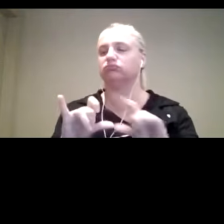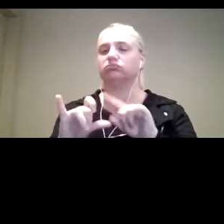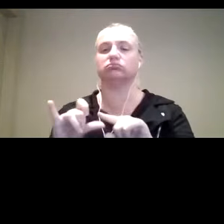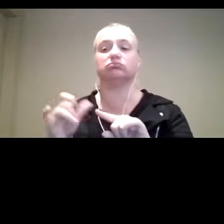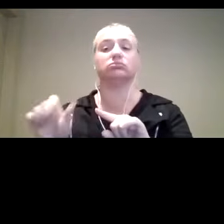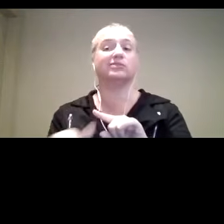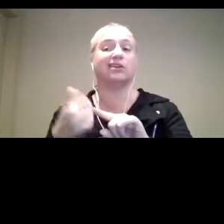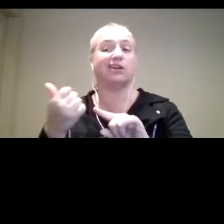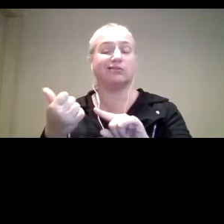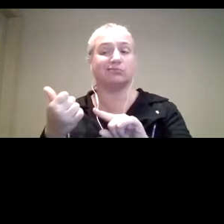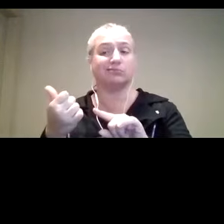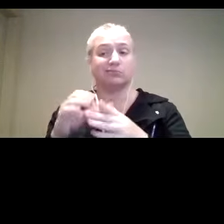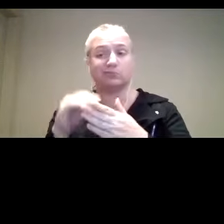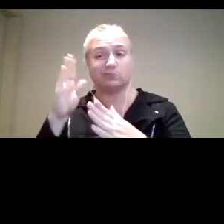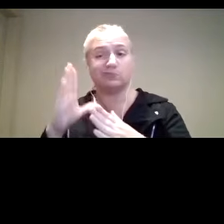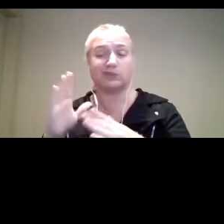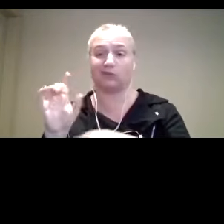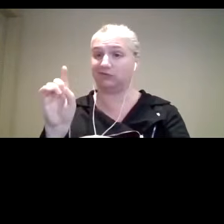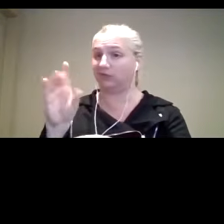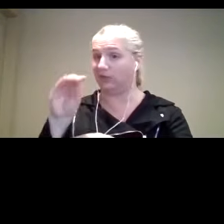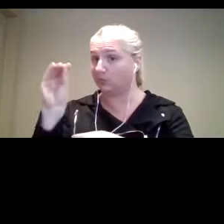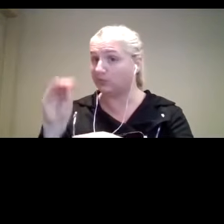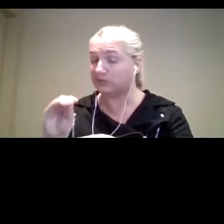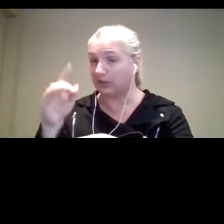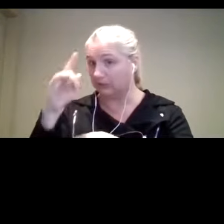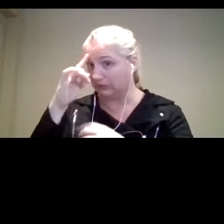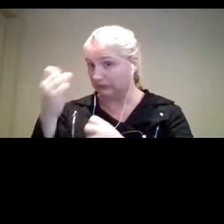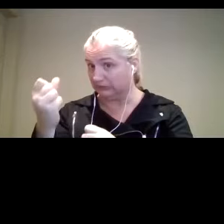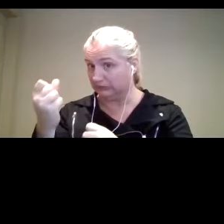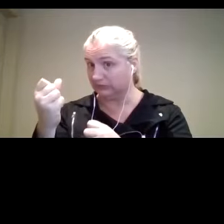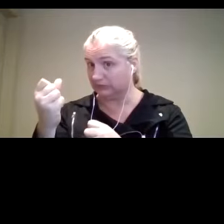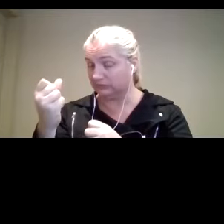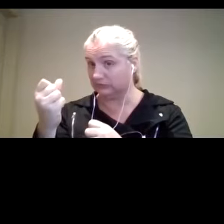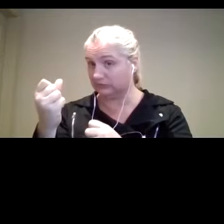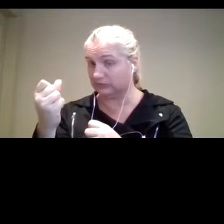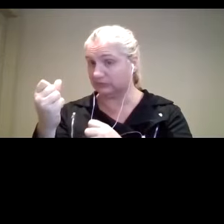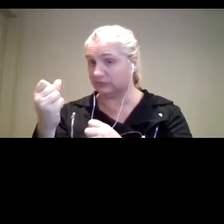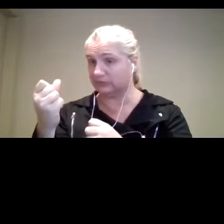who has 100% a mental health oriented difficulty.